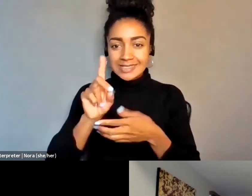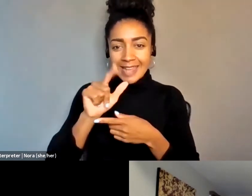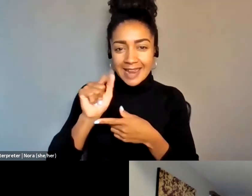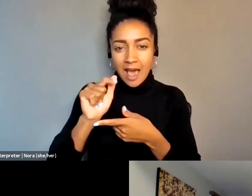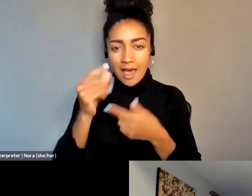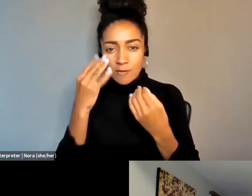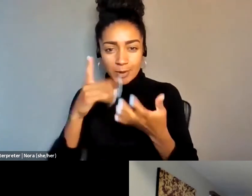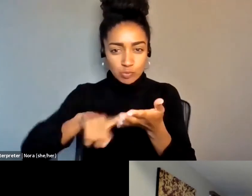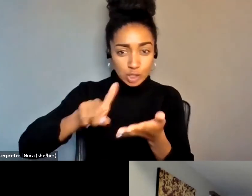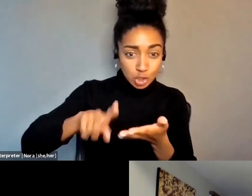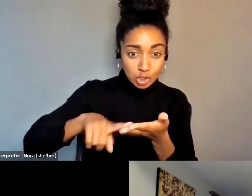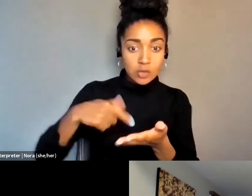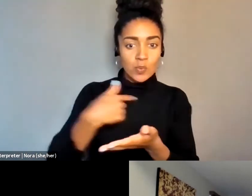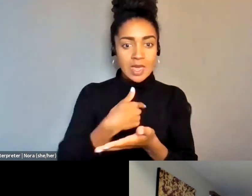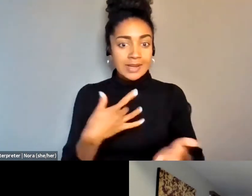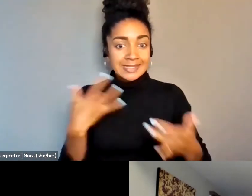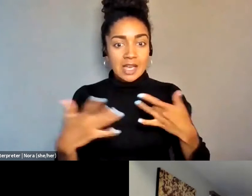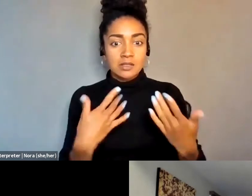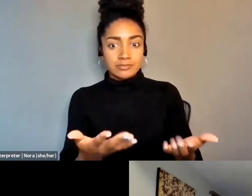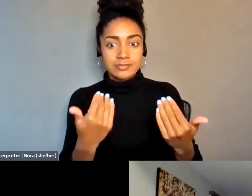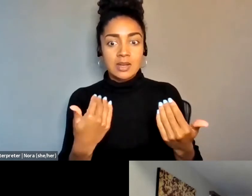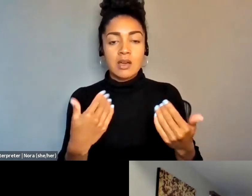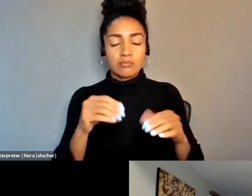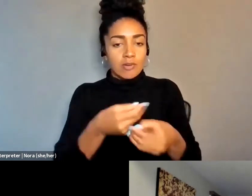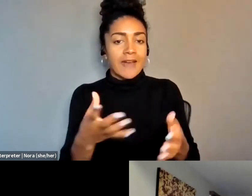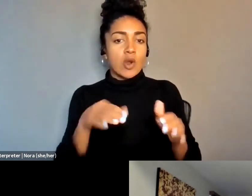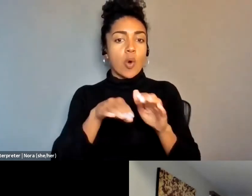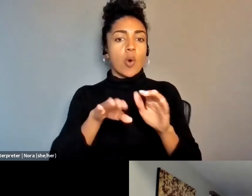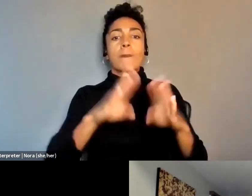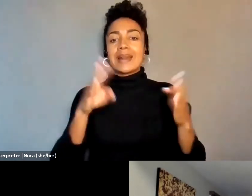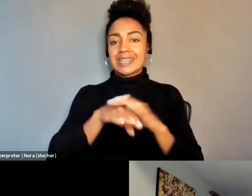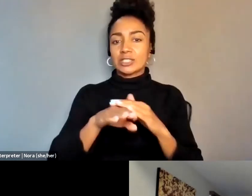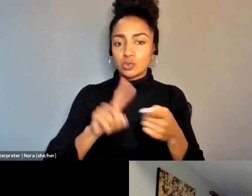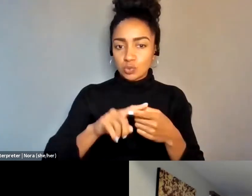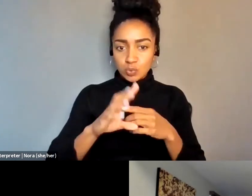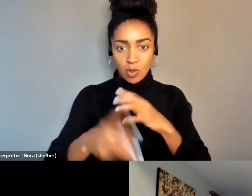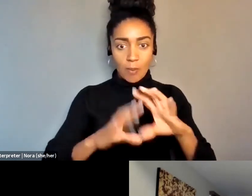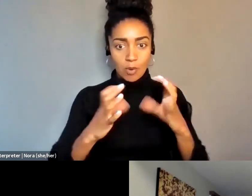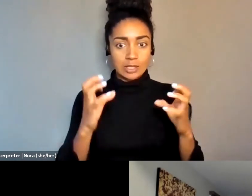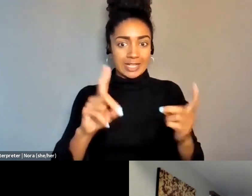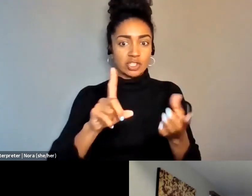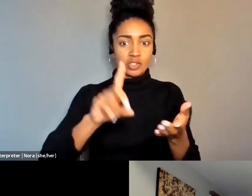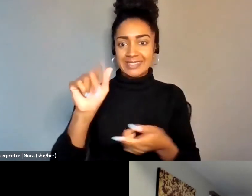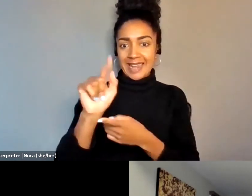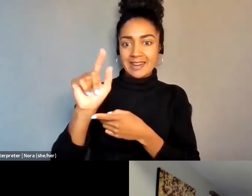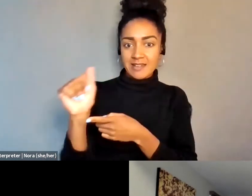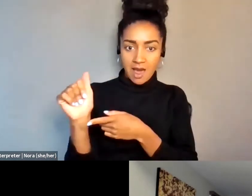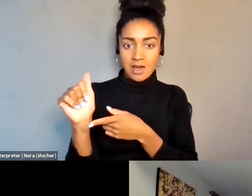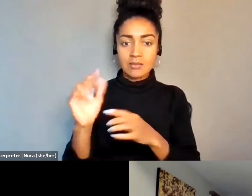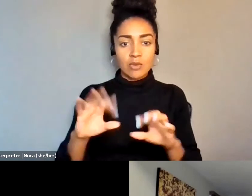and provide access to ours so that their there is collective strength behind the interventions we choose to scale and girls’ education.